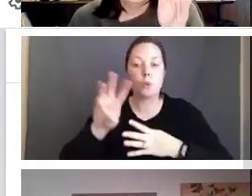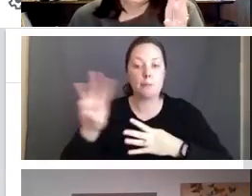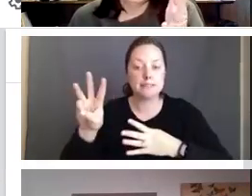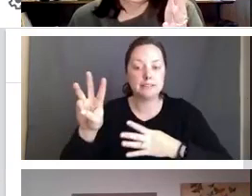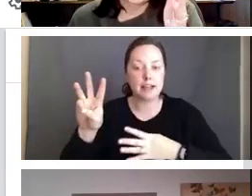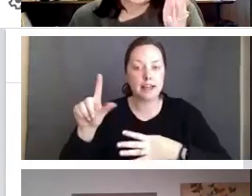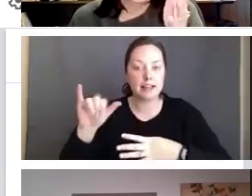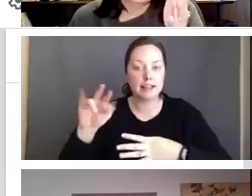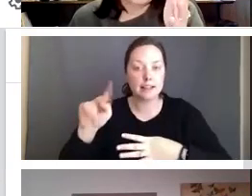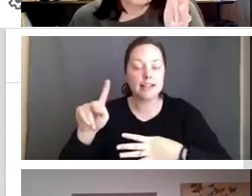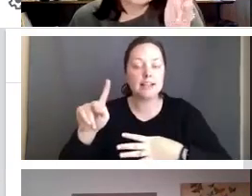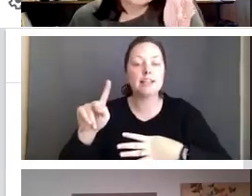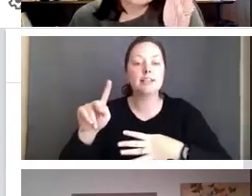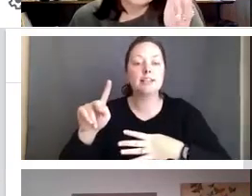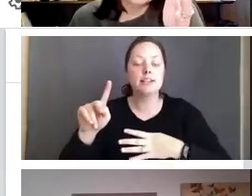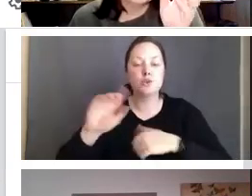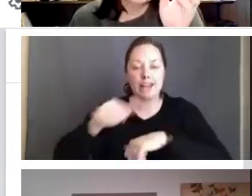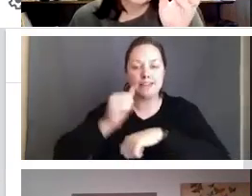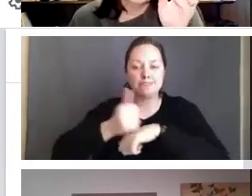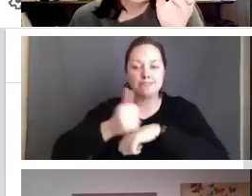text.